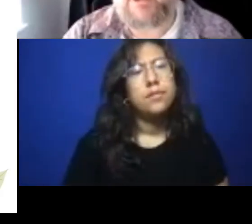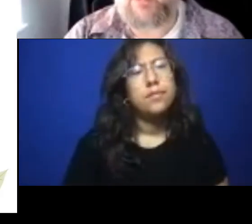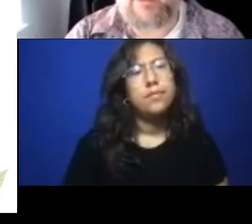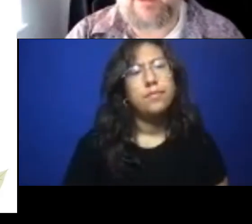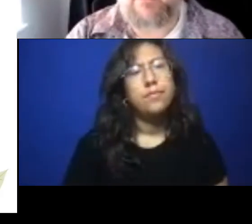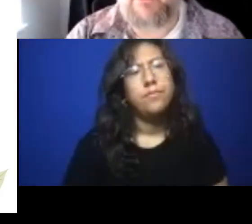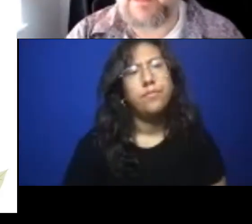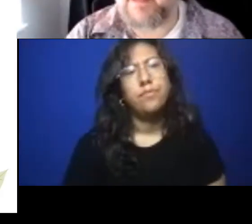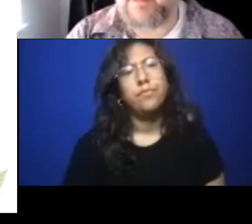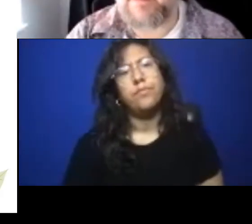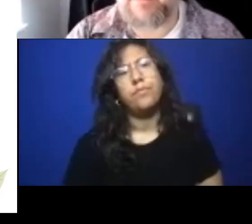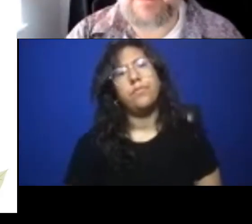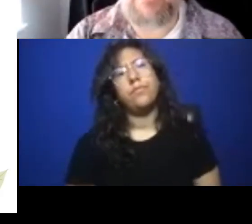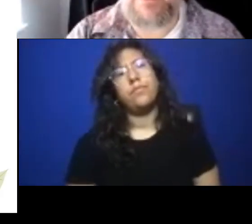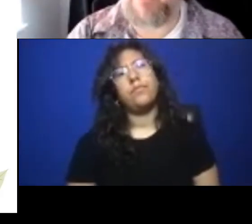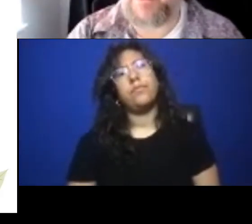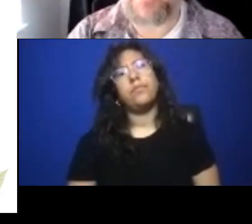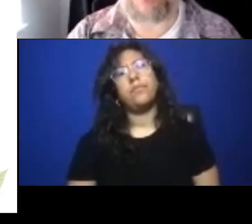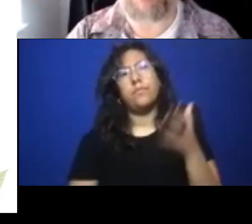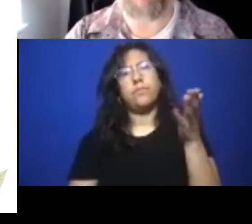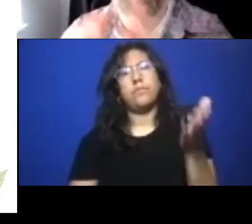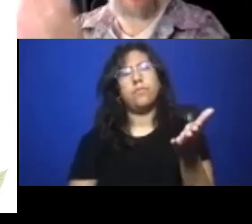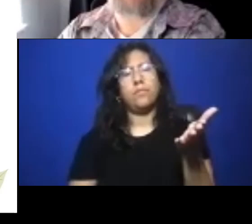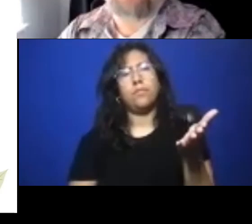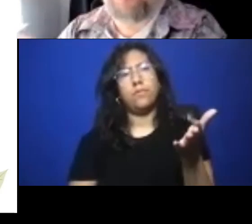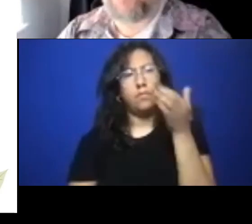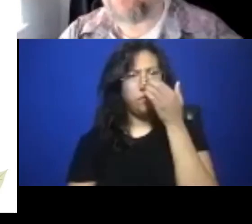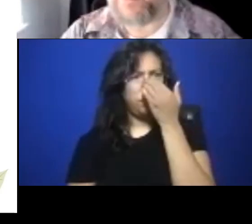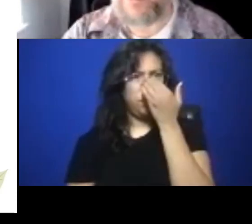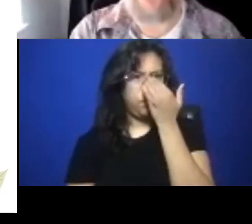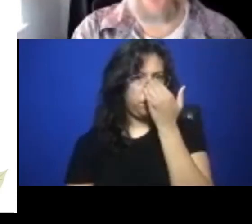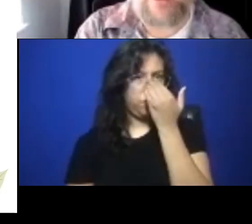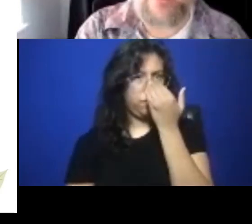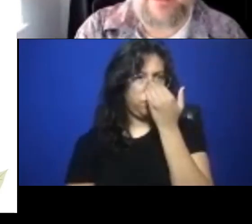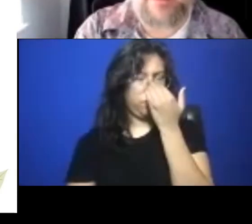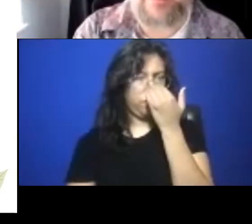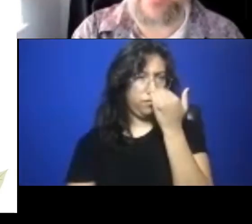So this is being mentioned after we're quite a bit in today,